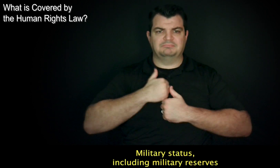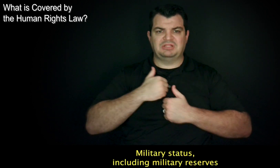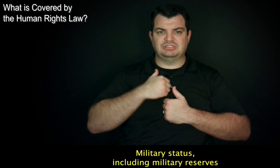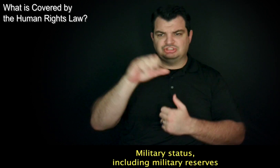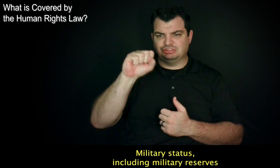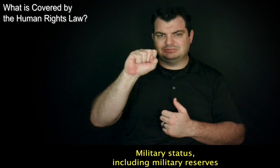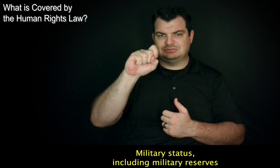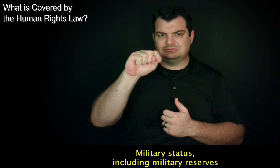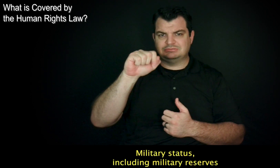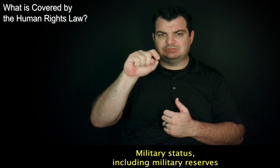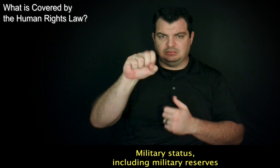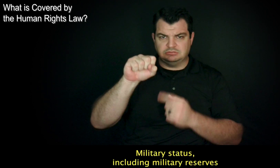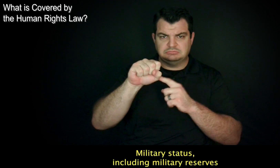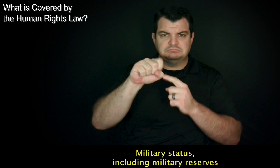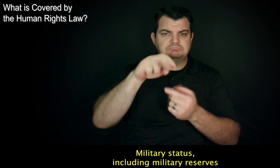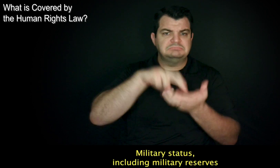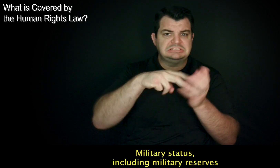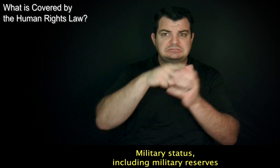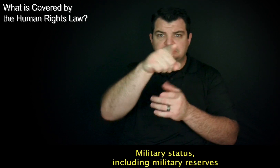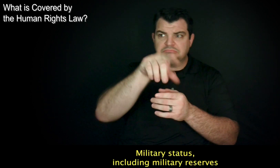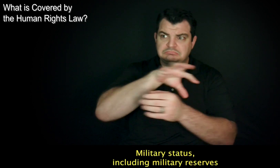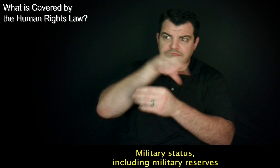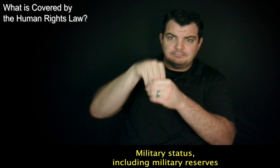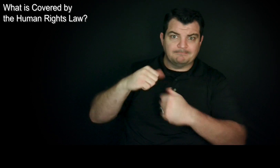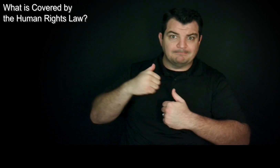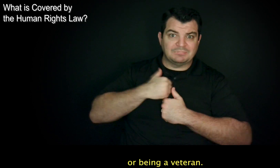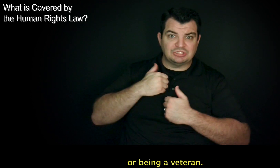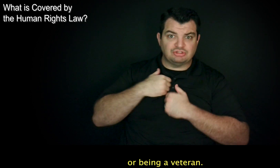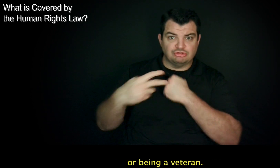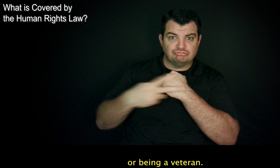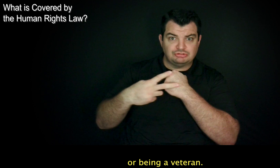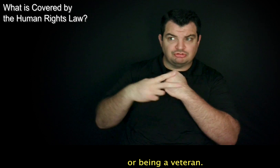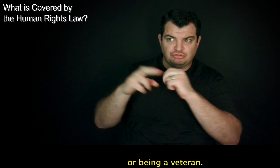Military status, including military reserves or being a veteran.